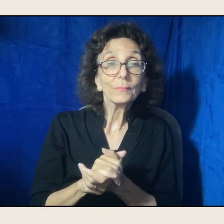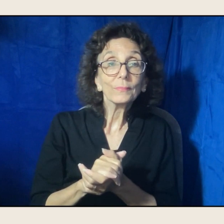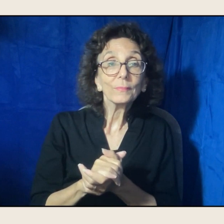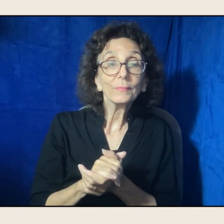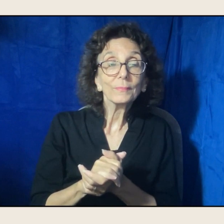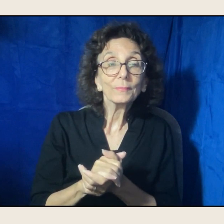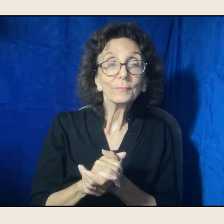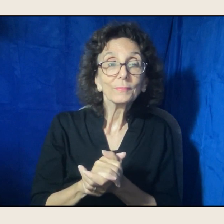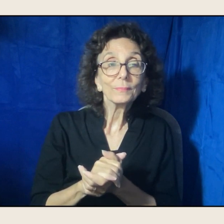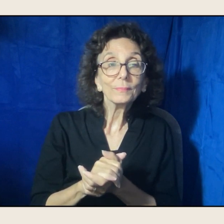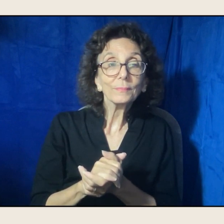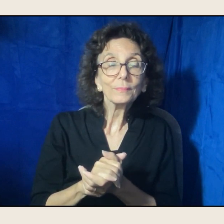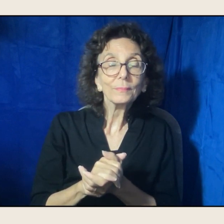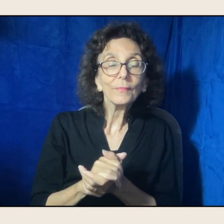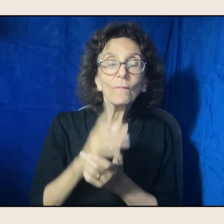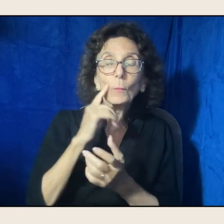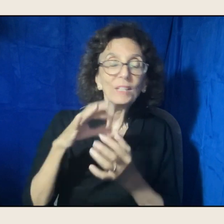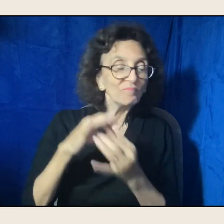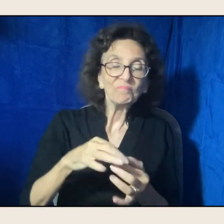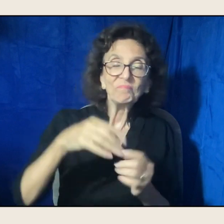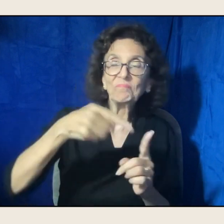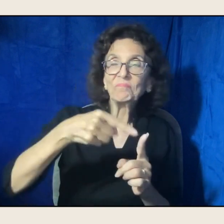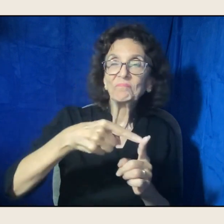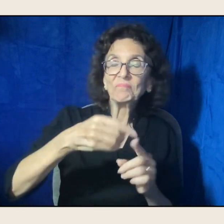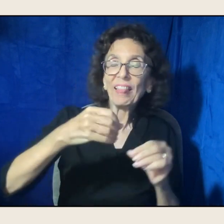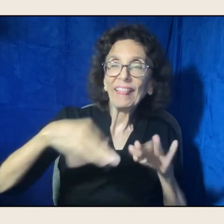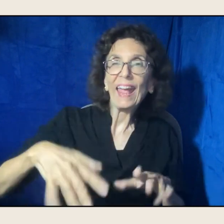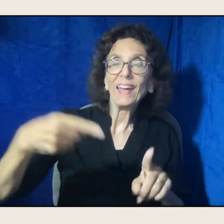is really where I always go to first and foremost.